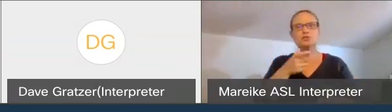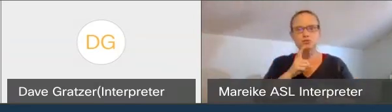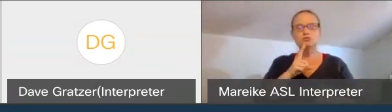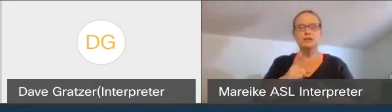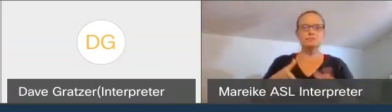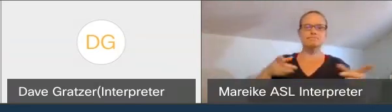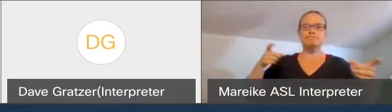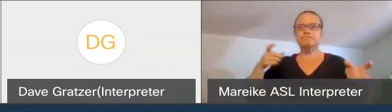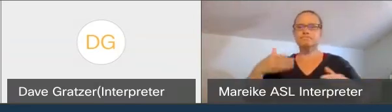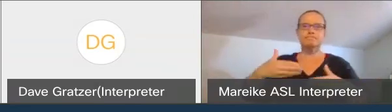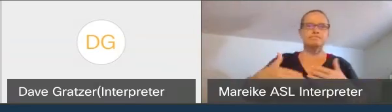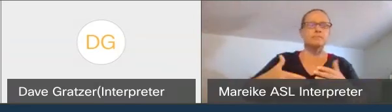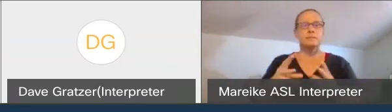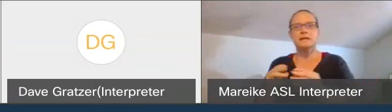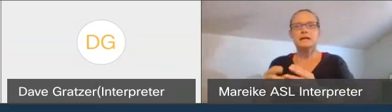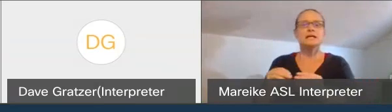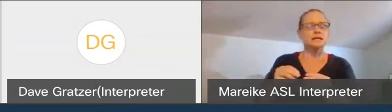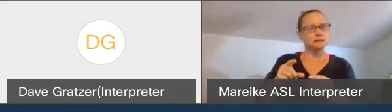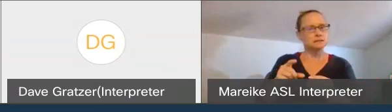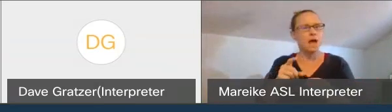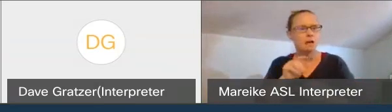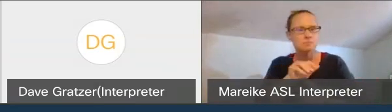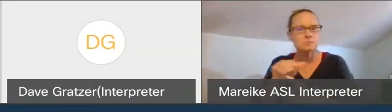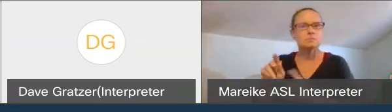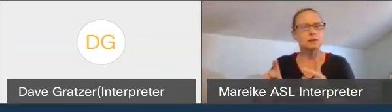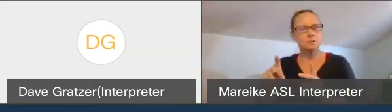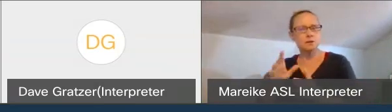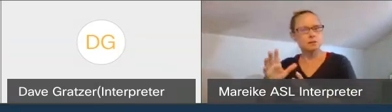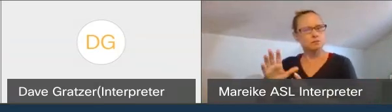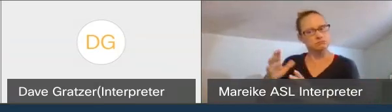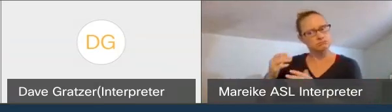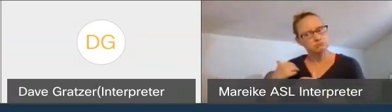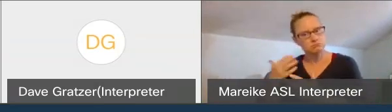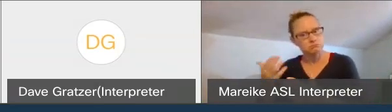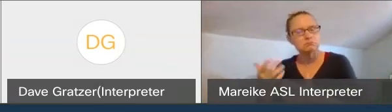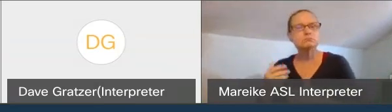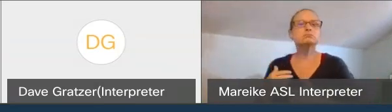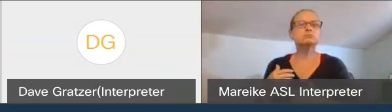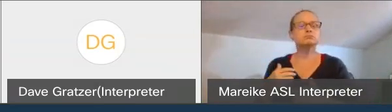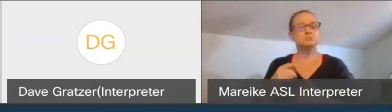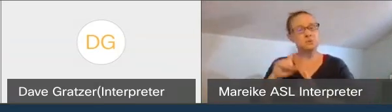get meetings going, get--hold people accountable, um, get in front of city council, get county commissioners on board.